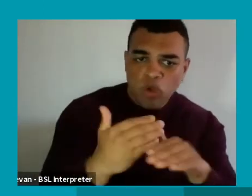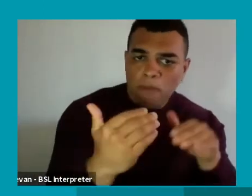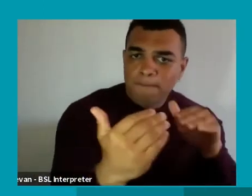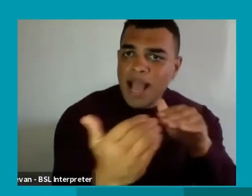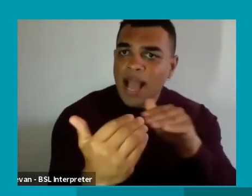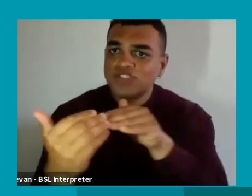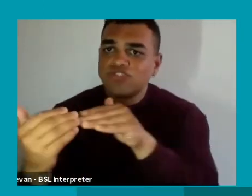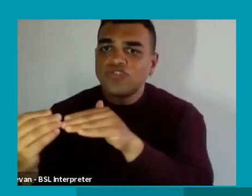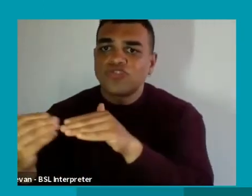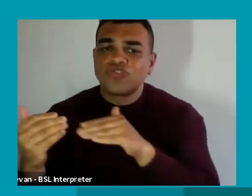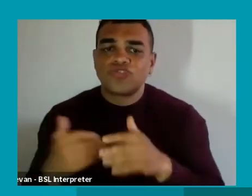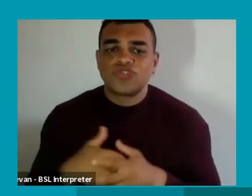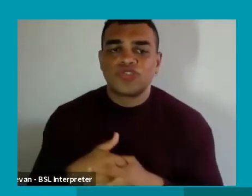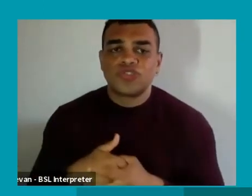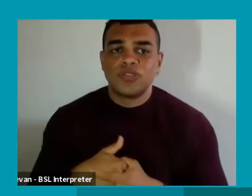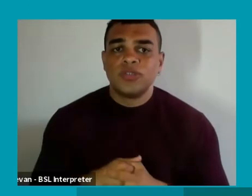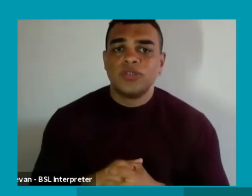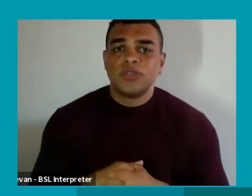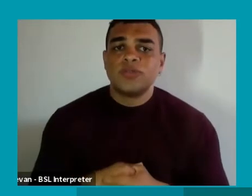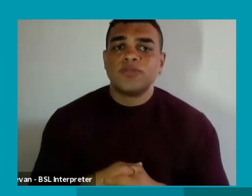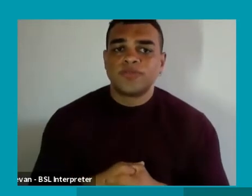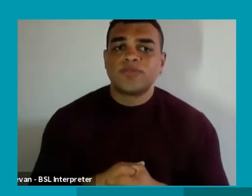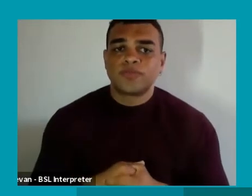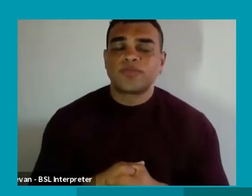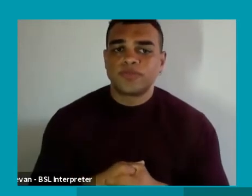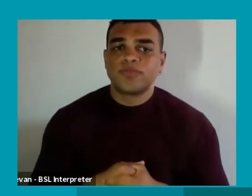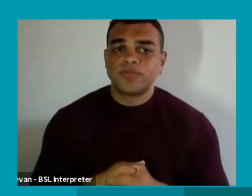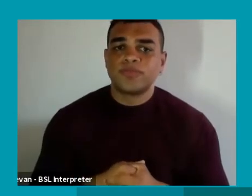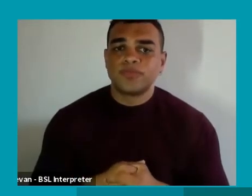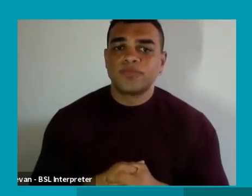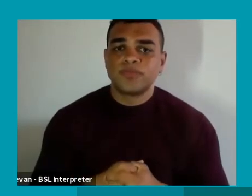such a key part, isn't it? Tammy, if you're not tailoring your